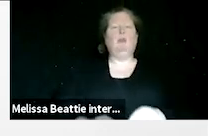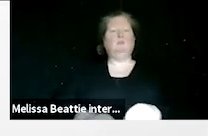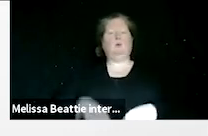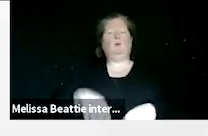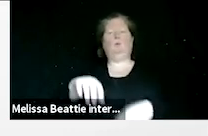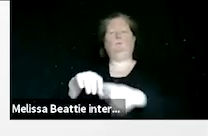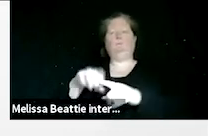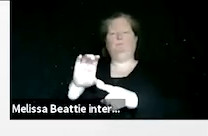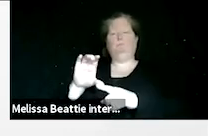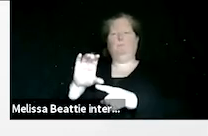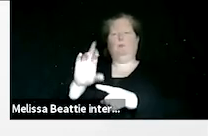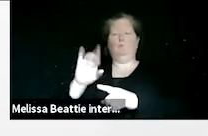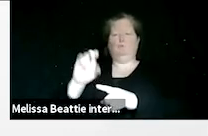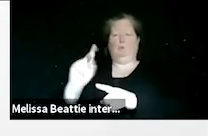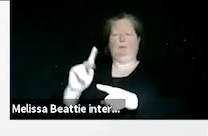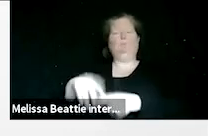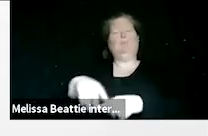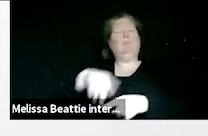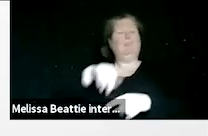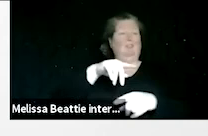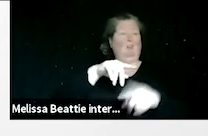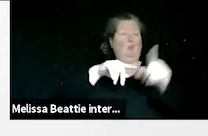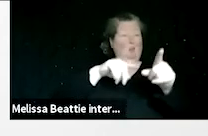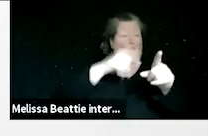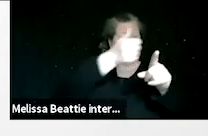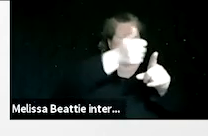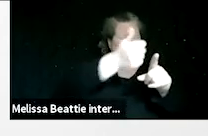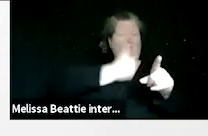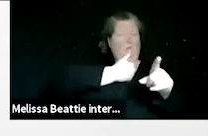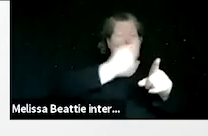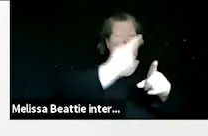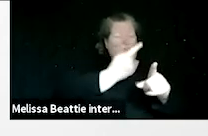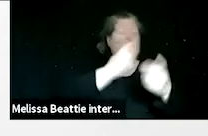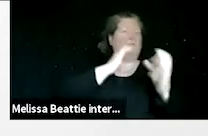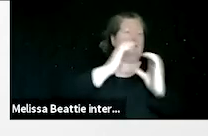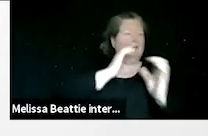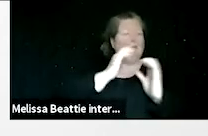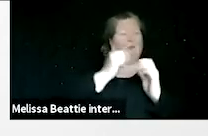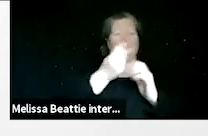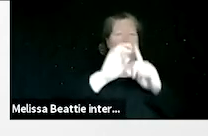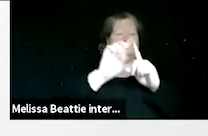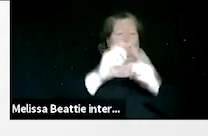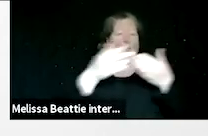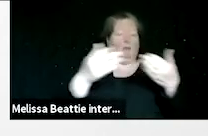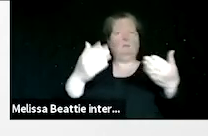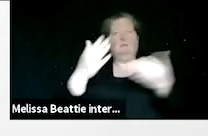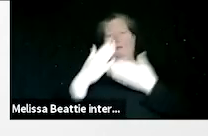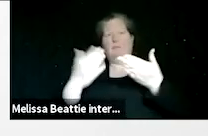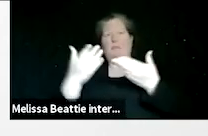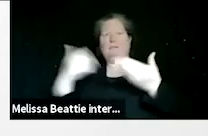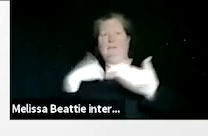you know some of those things. I've seen in some of my work and in New Rick Mislan: York, I'd see in some of your work as well. And I appreciate that